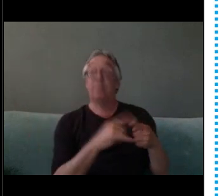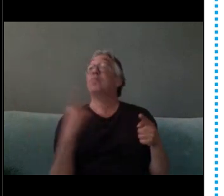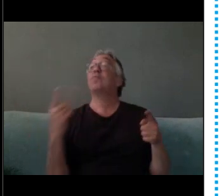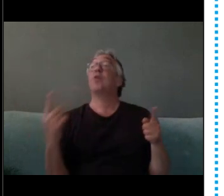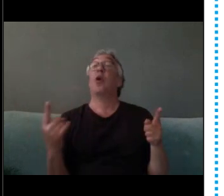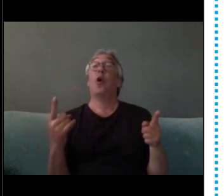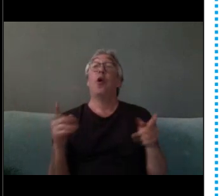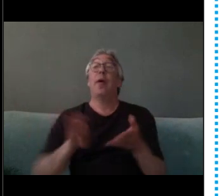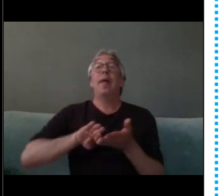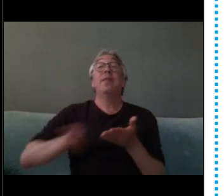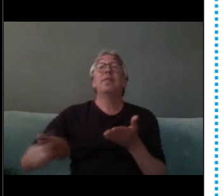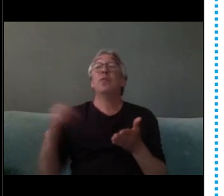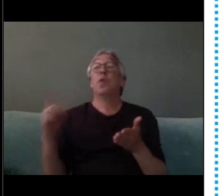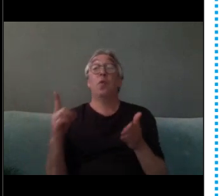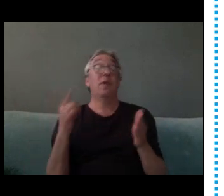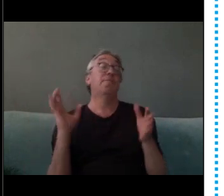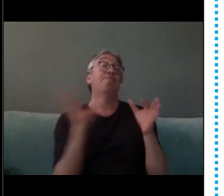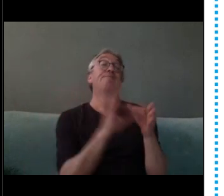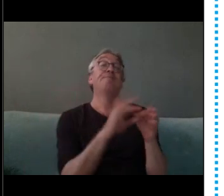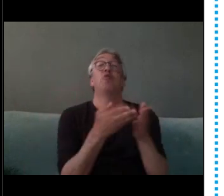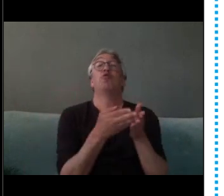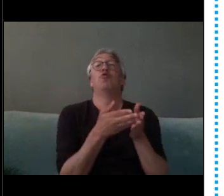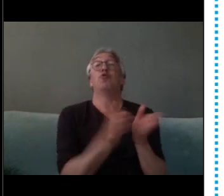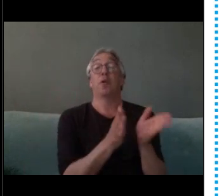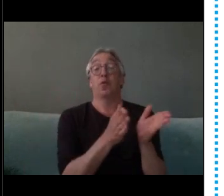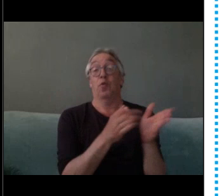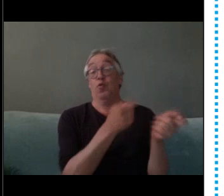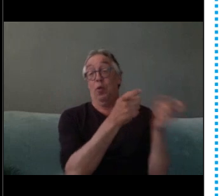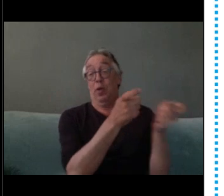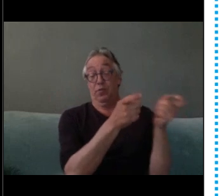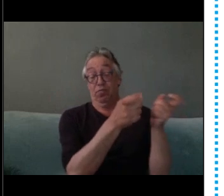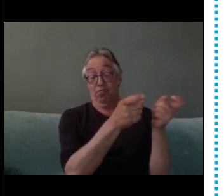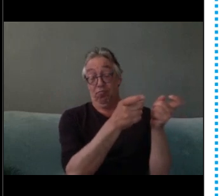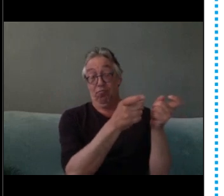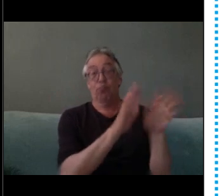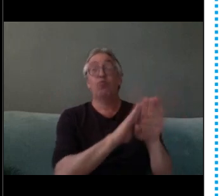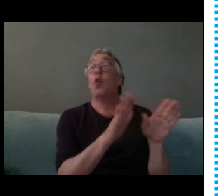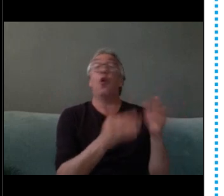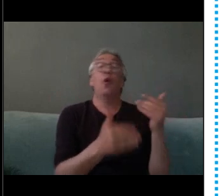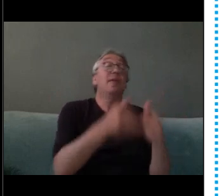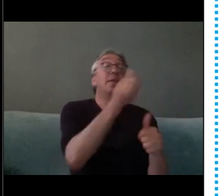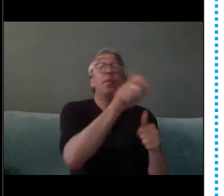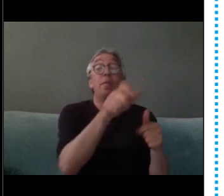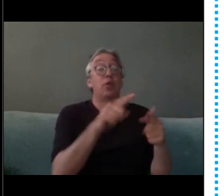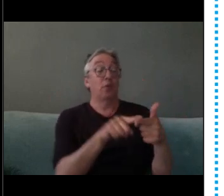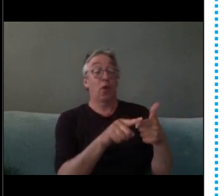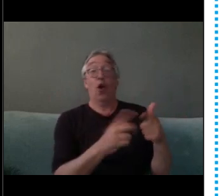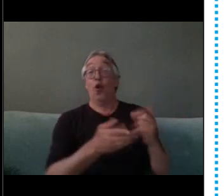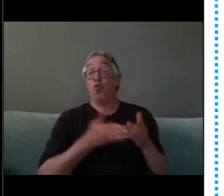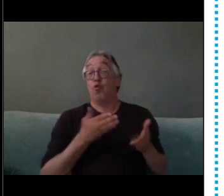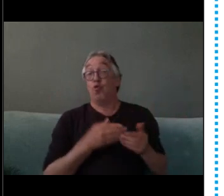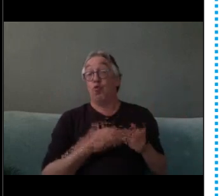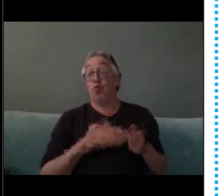Not to the one about passengers with disabilities. And also in rail, bus and coach and sea and inland waterways,